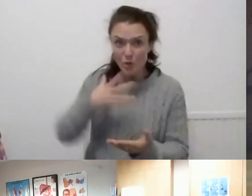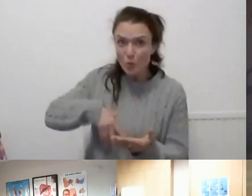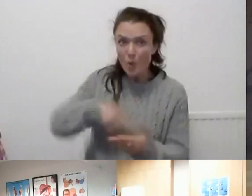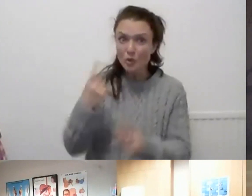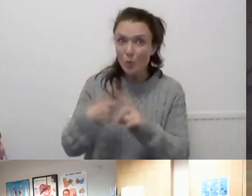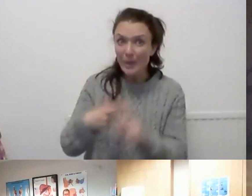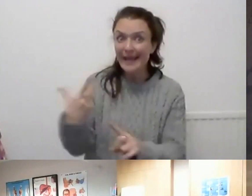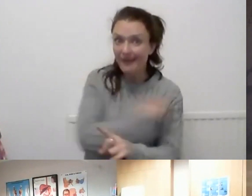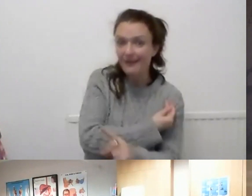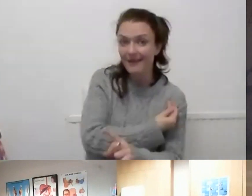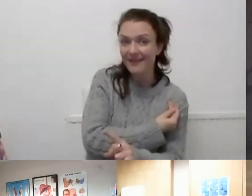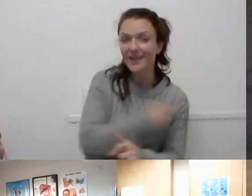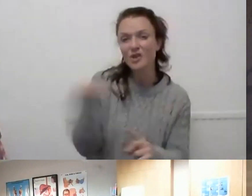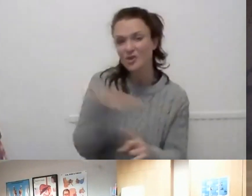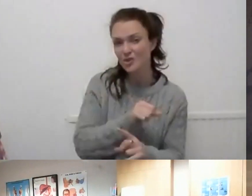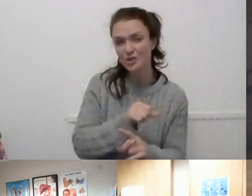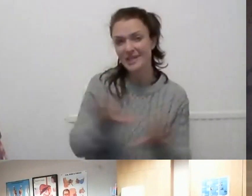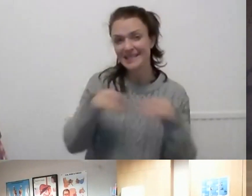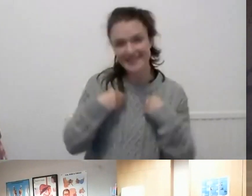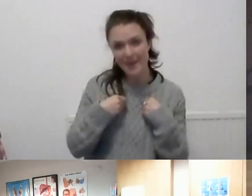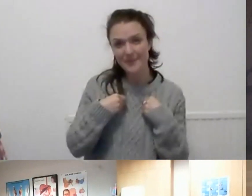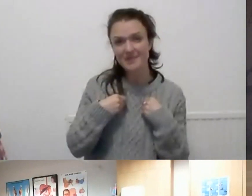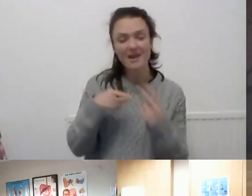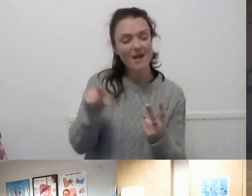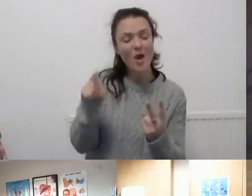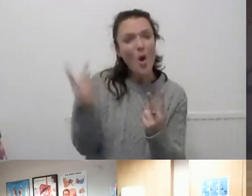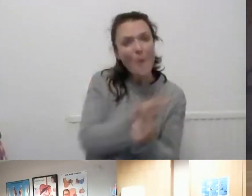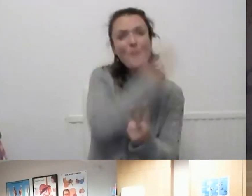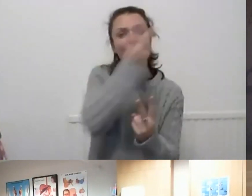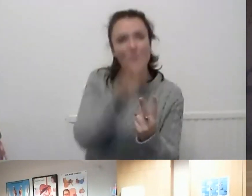considered scientifically as effective as each other because we've only got limited trials on and